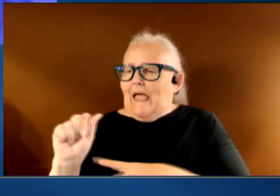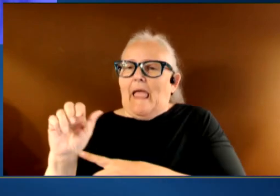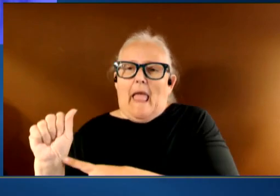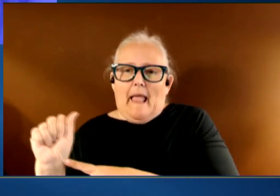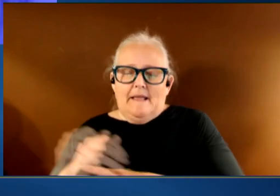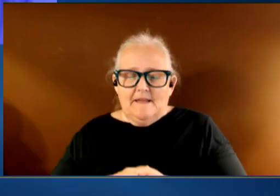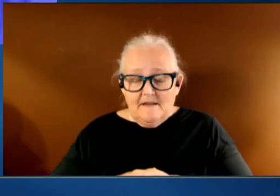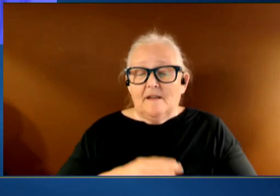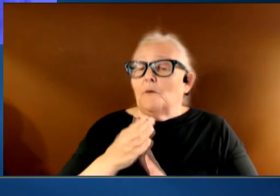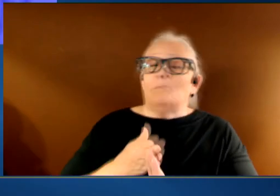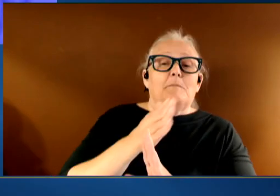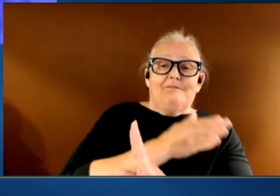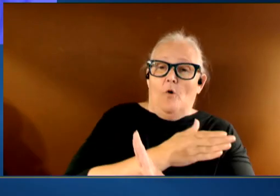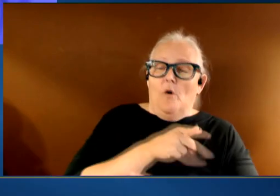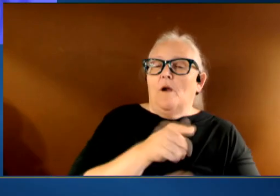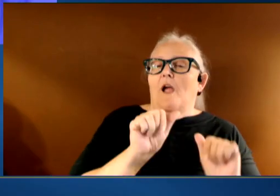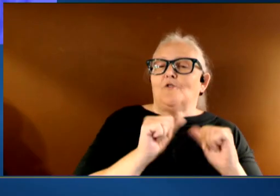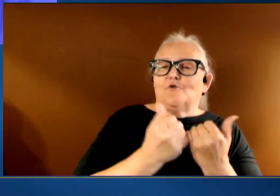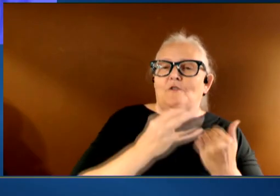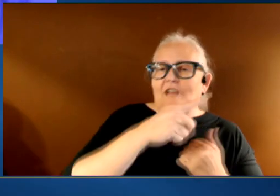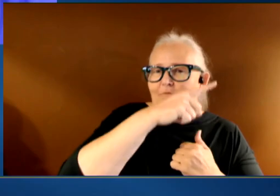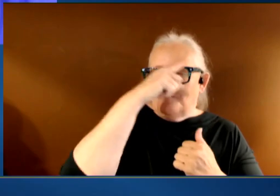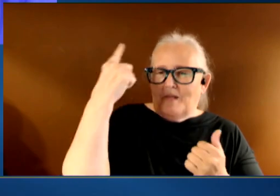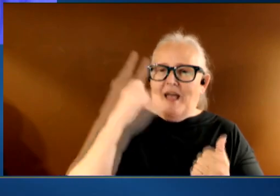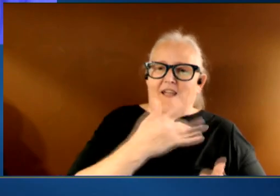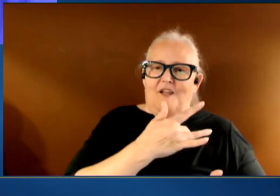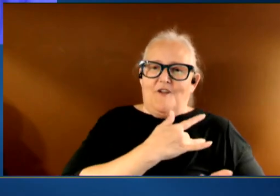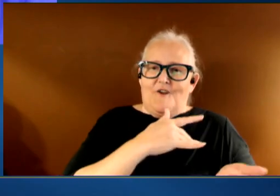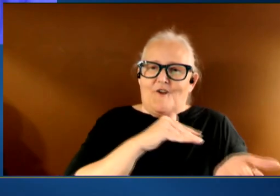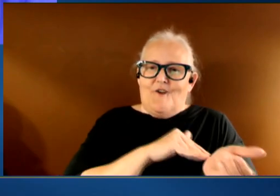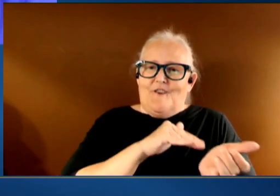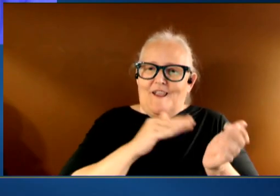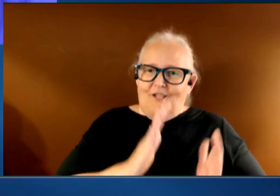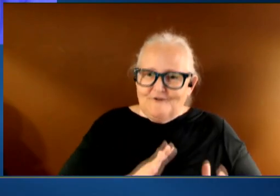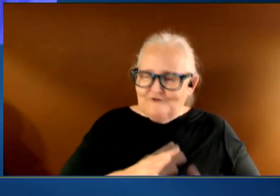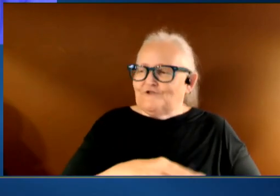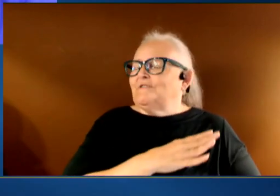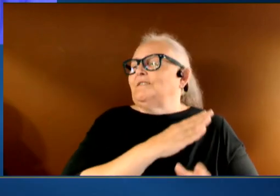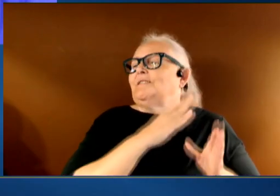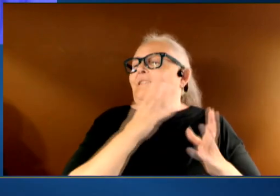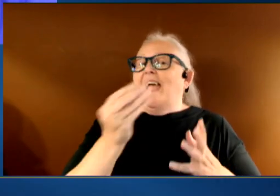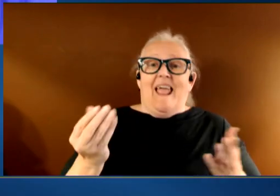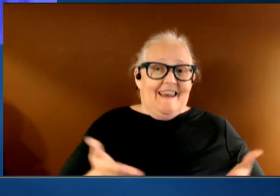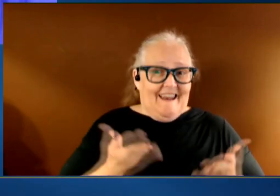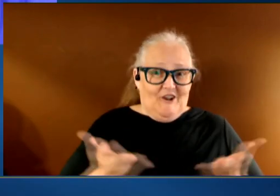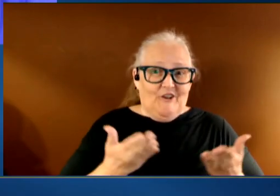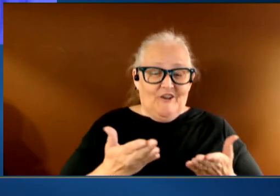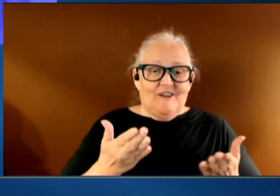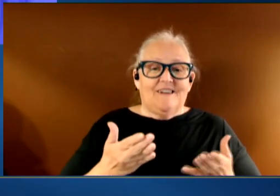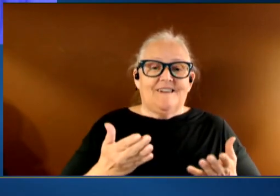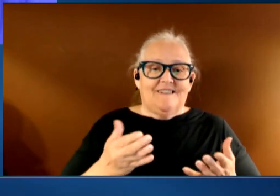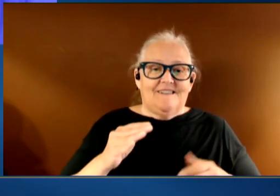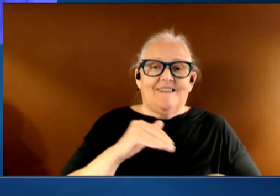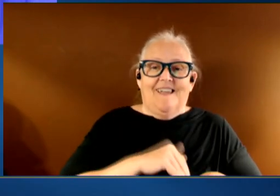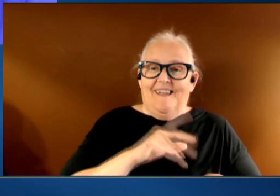the Association of Black Cardiologists and also worked here with us at the very own HHS HRSA,